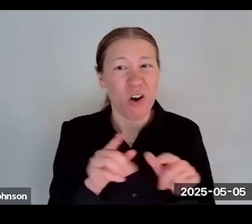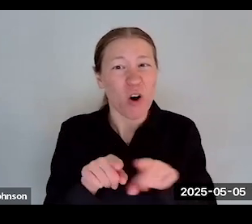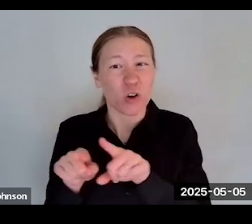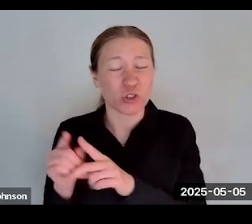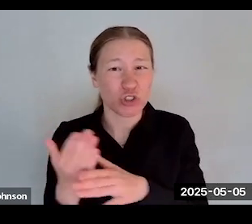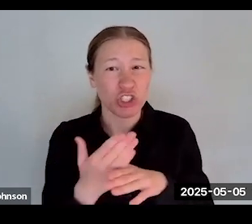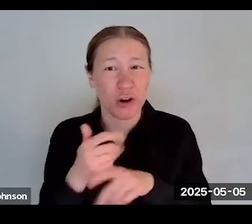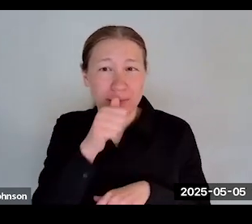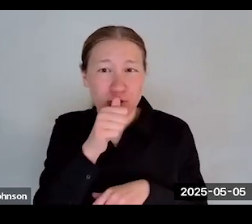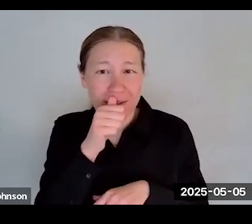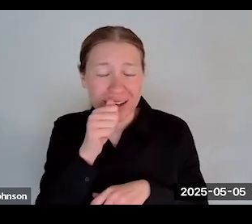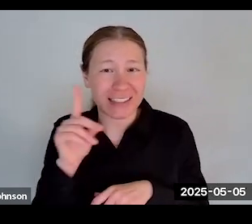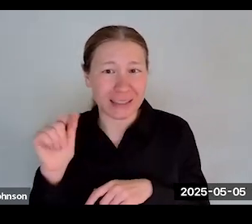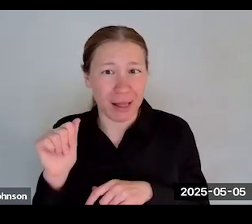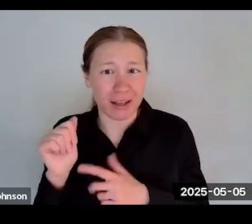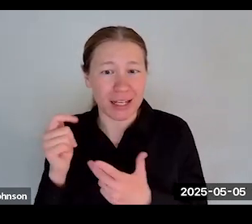because accommodations are based on medical need.